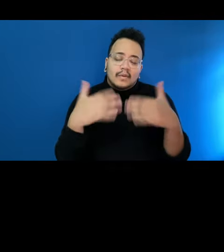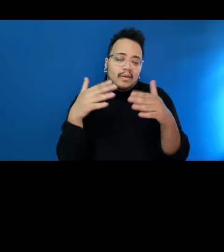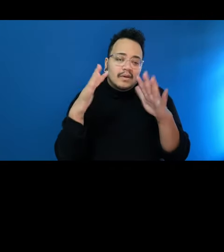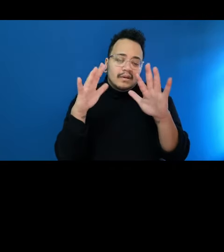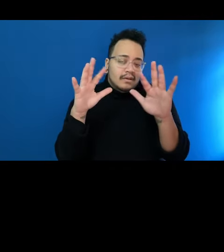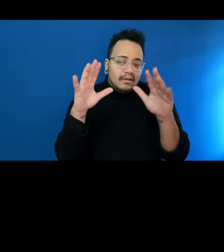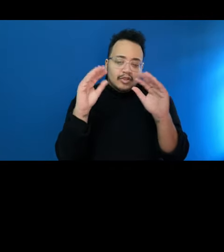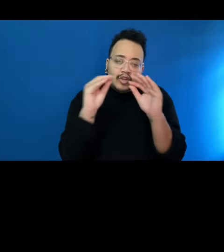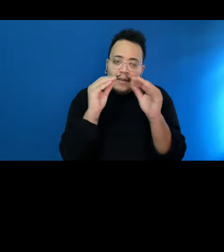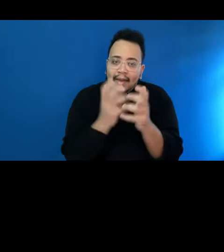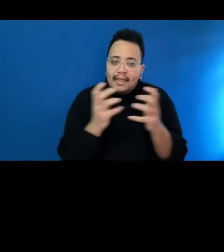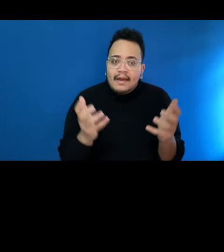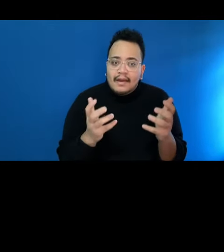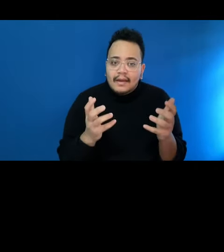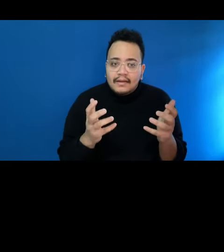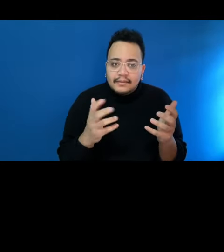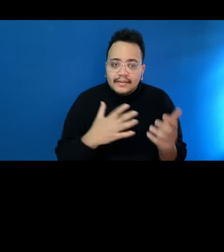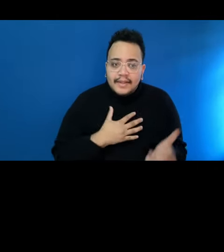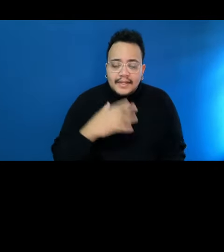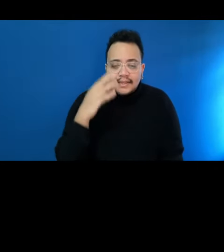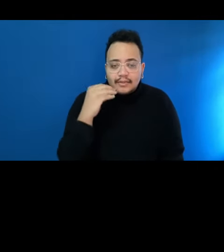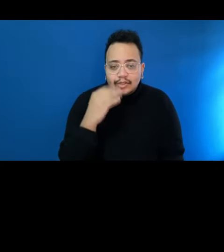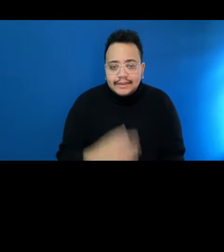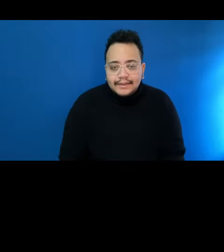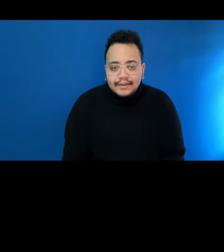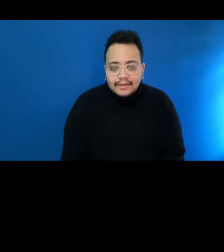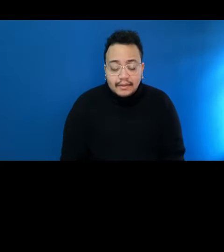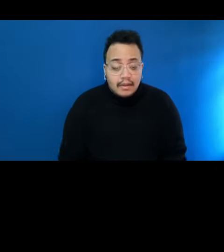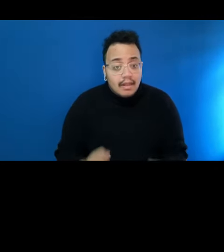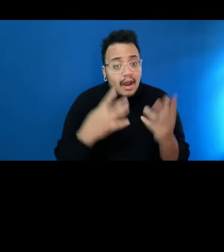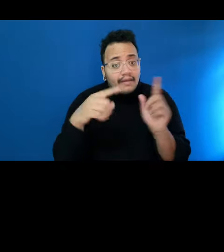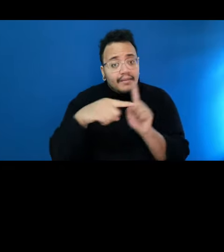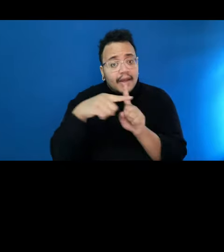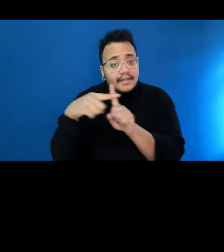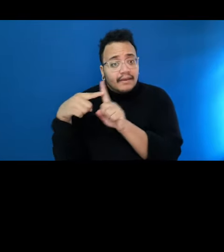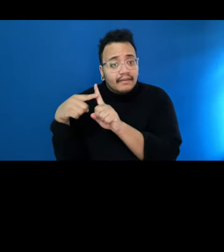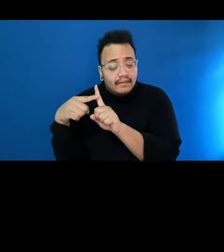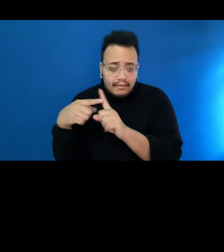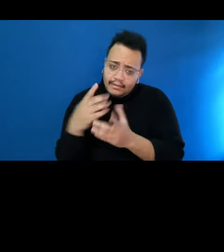You've taught me so much, so many positives and so many negatives,